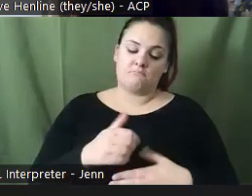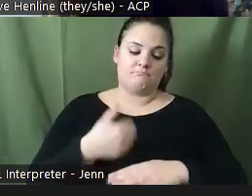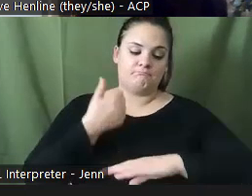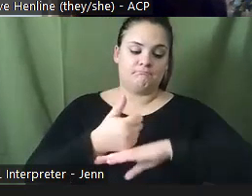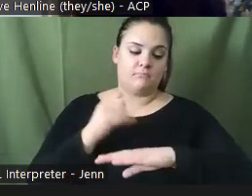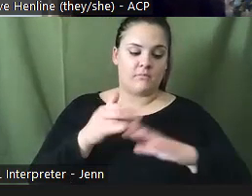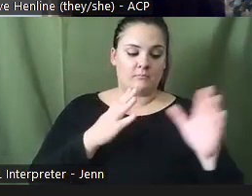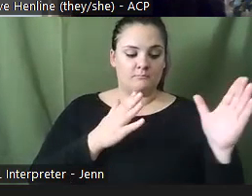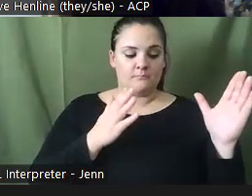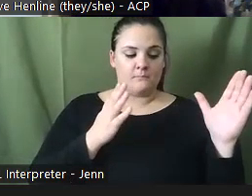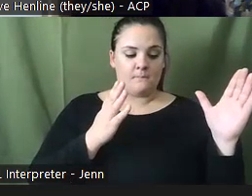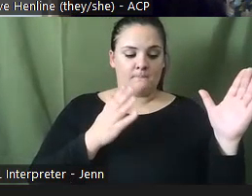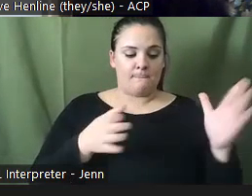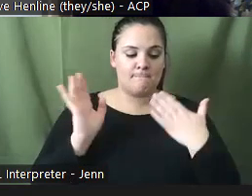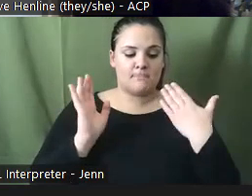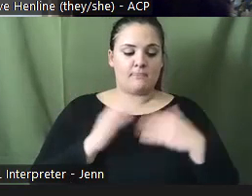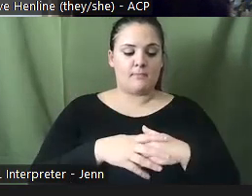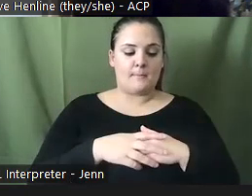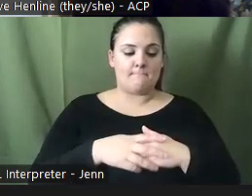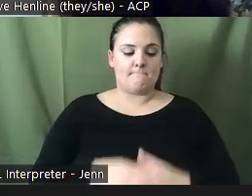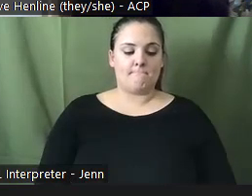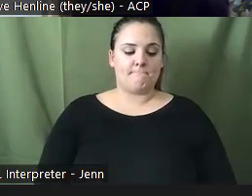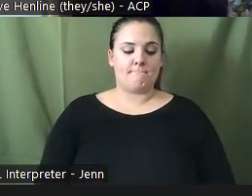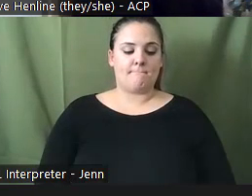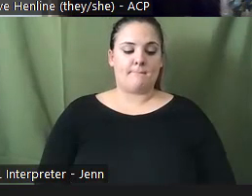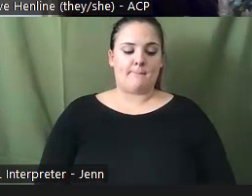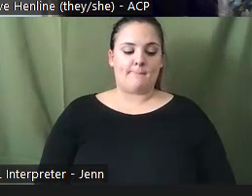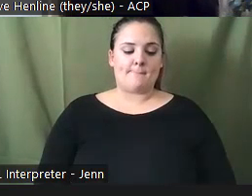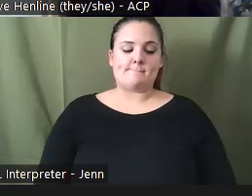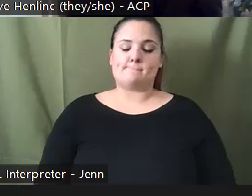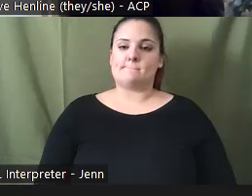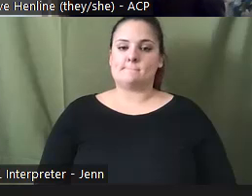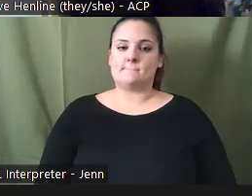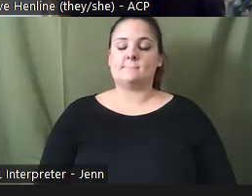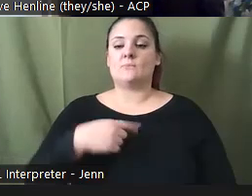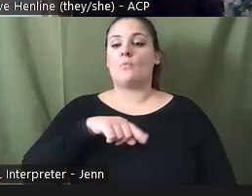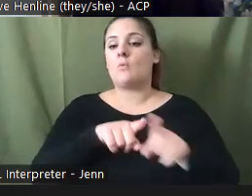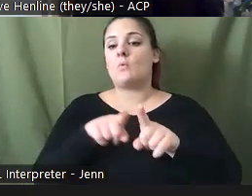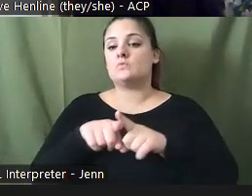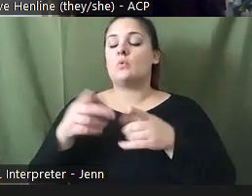One way is the Amazon lockers that is pictured here. But we also encourage people to think about maybe